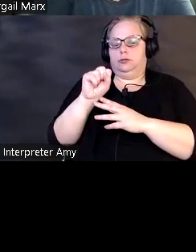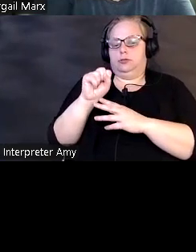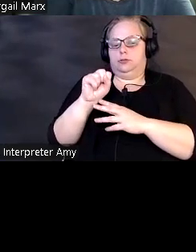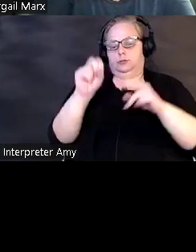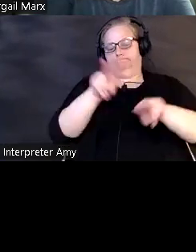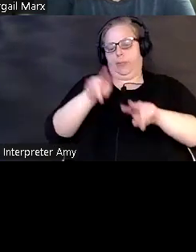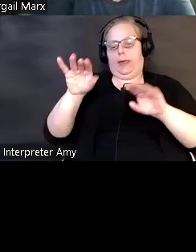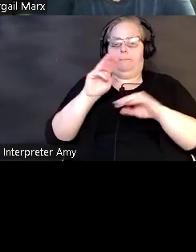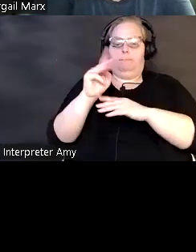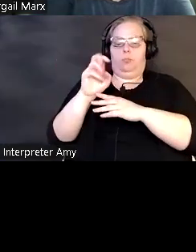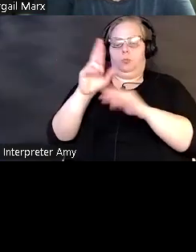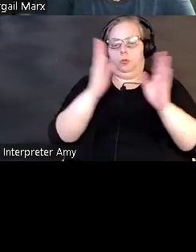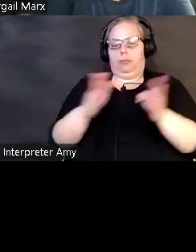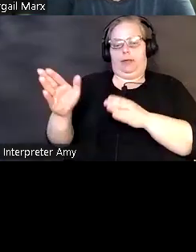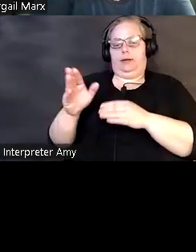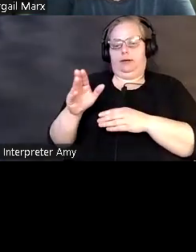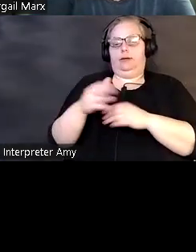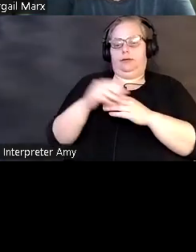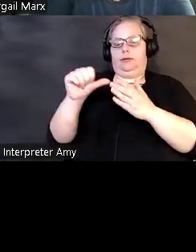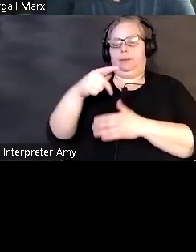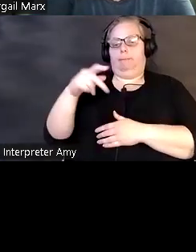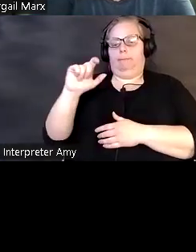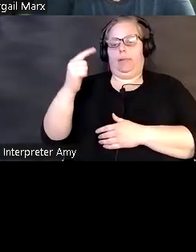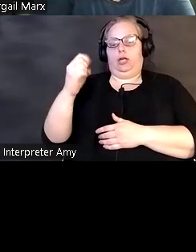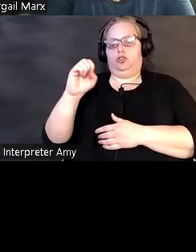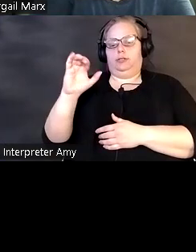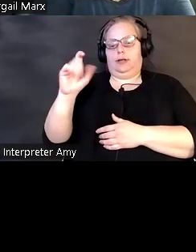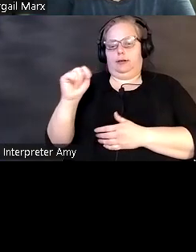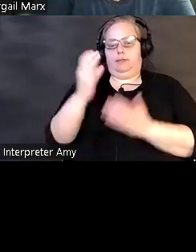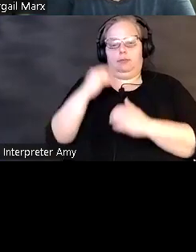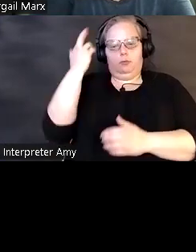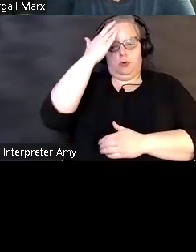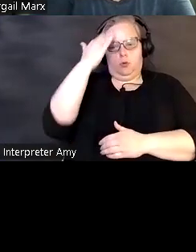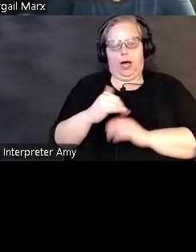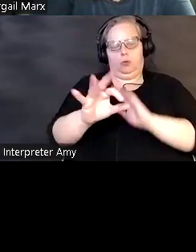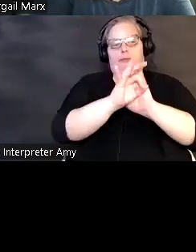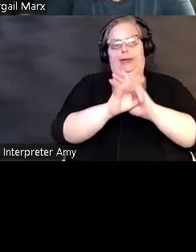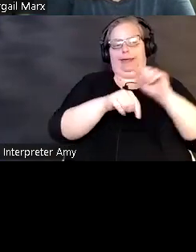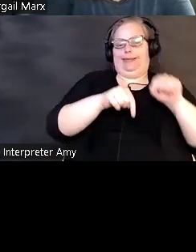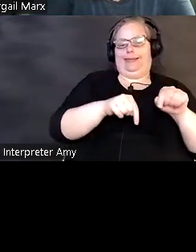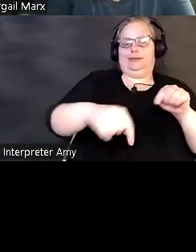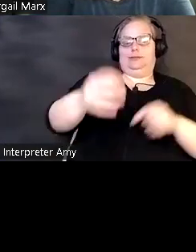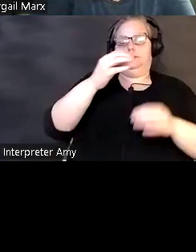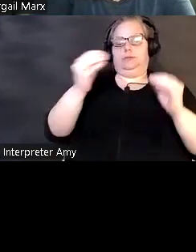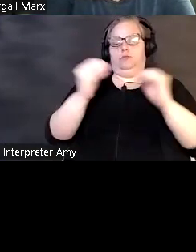set that really would be why we might pick that over another vocabulary.